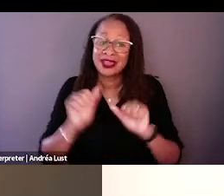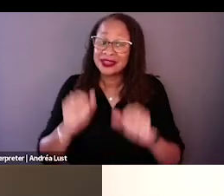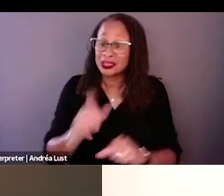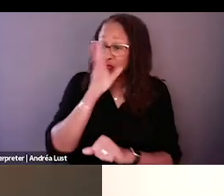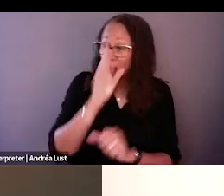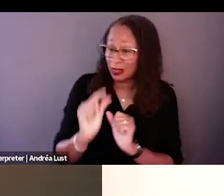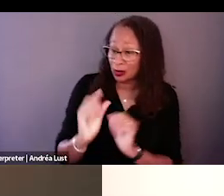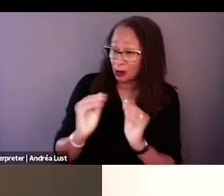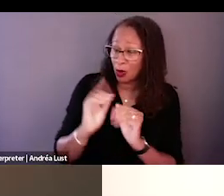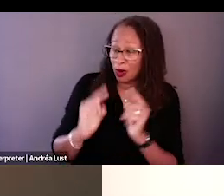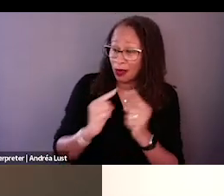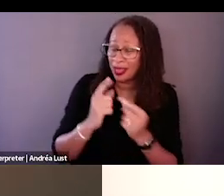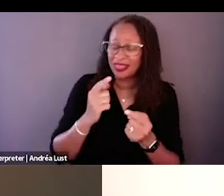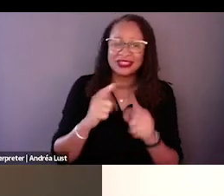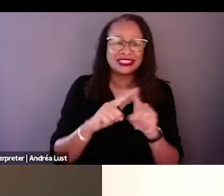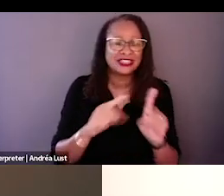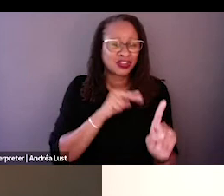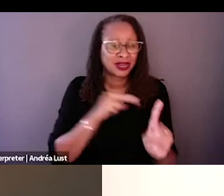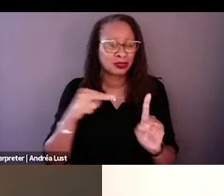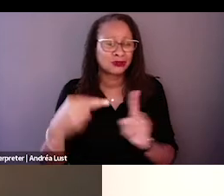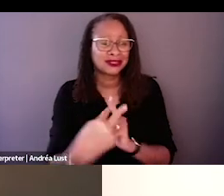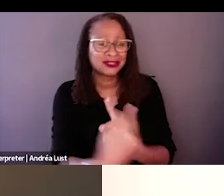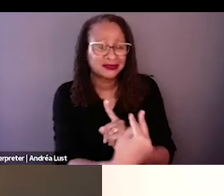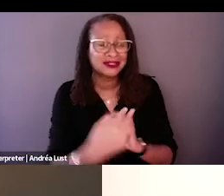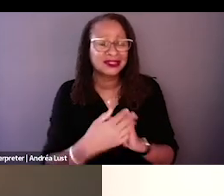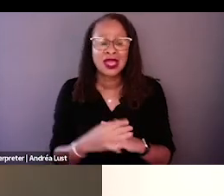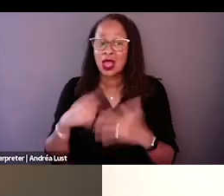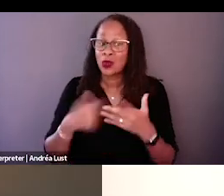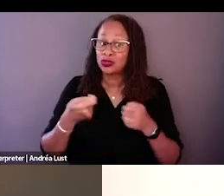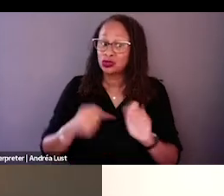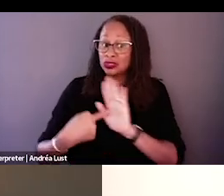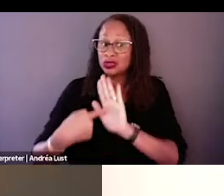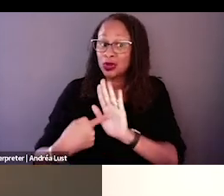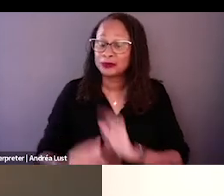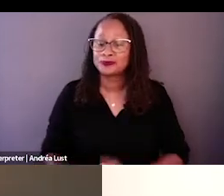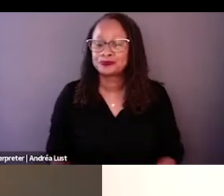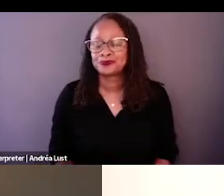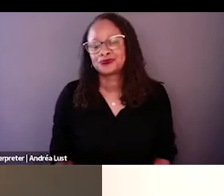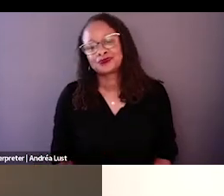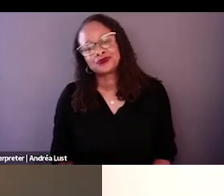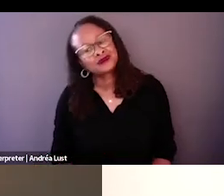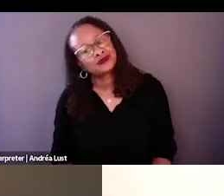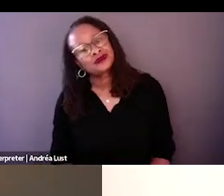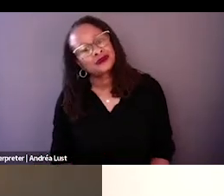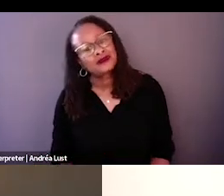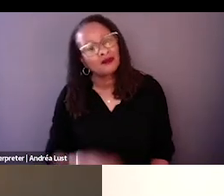bit. That was two elements that we had to find the balance between.